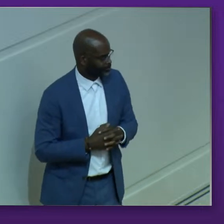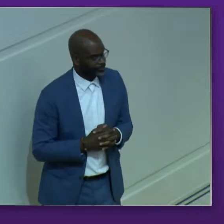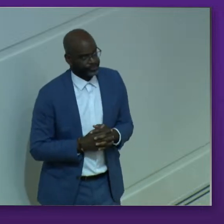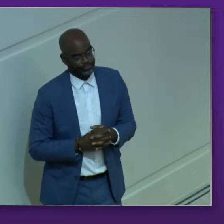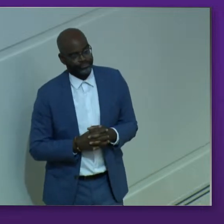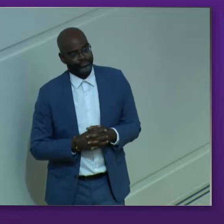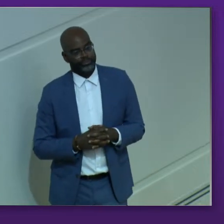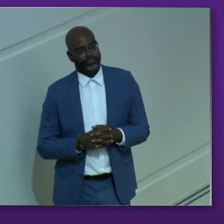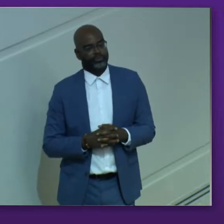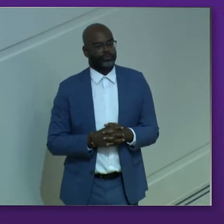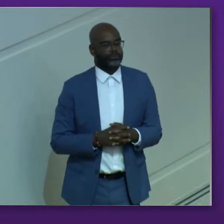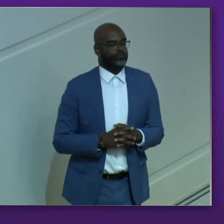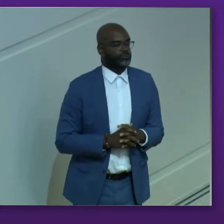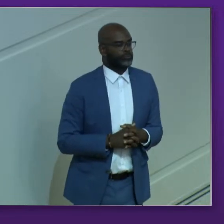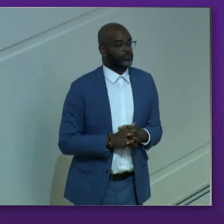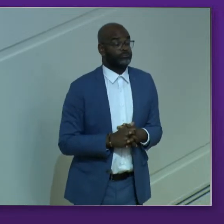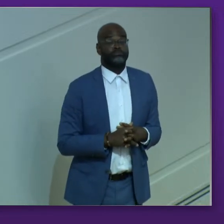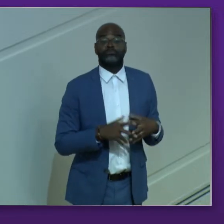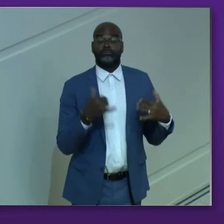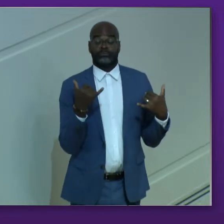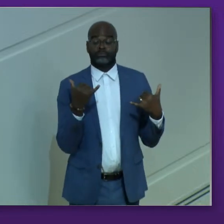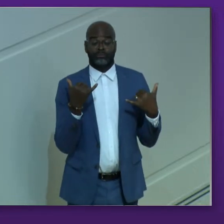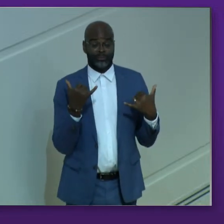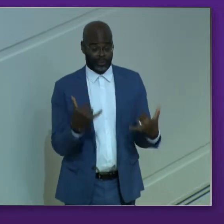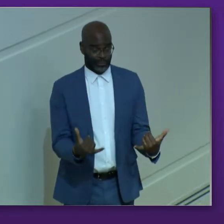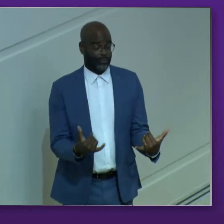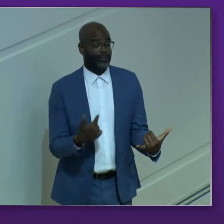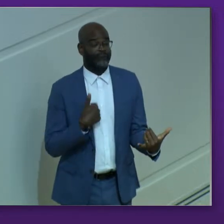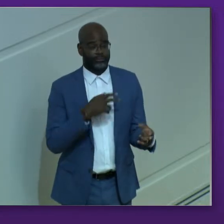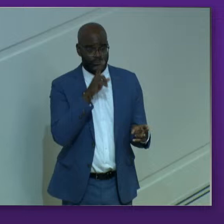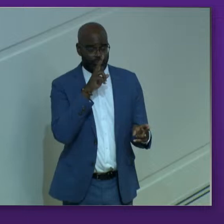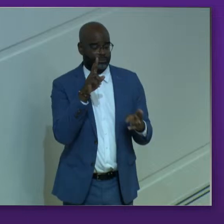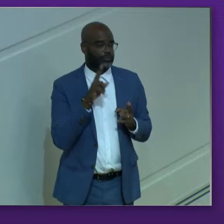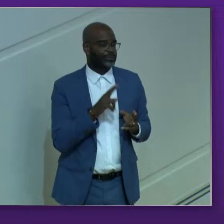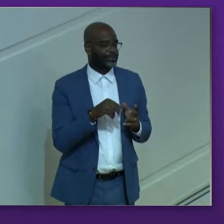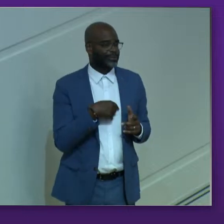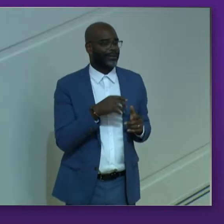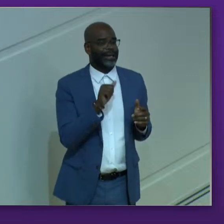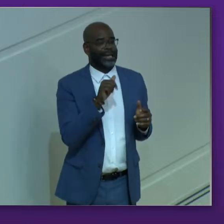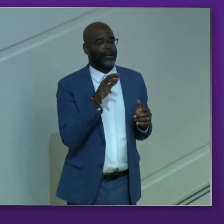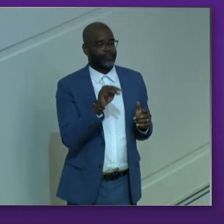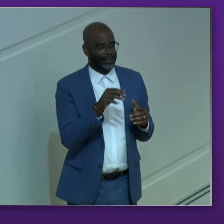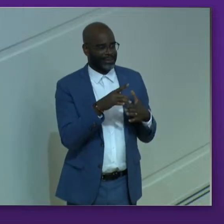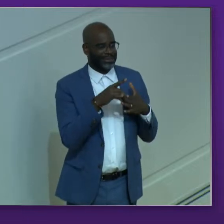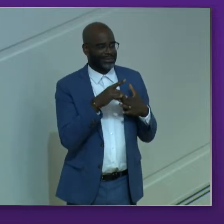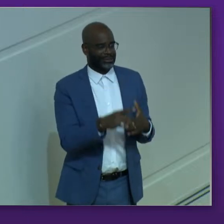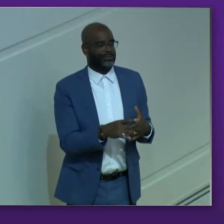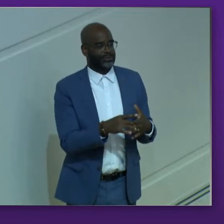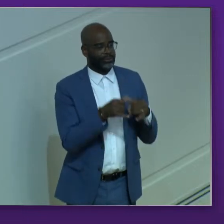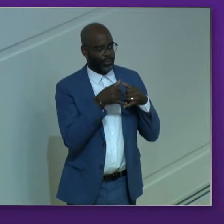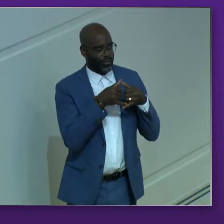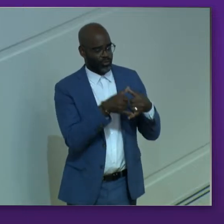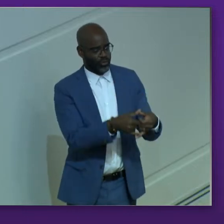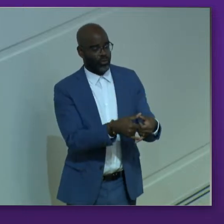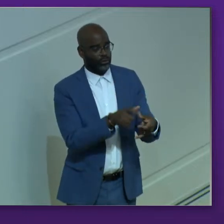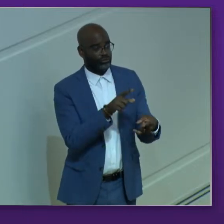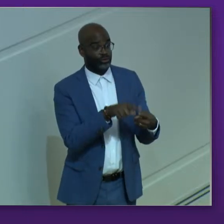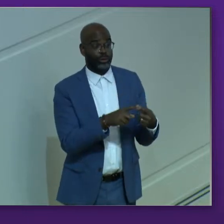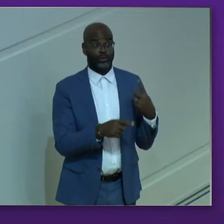STAFF ANOTHER ROUND OF